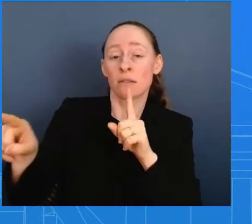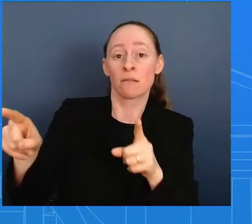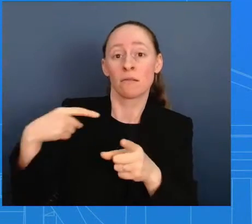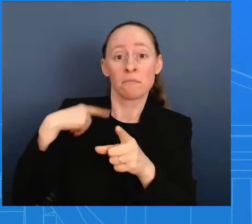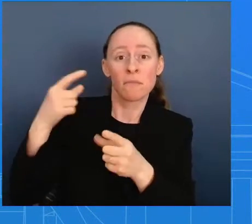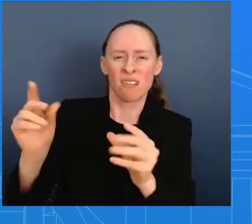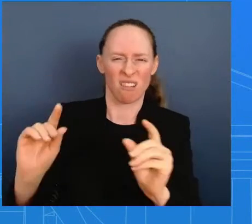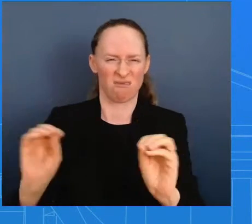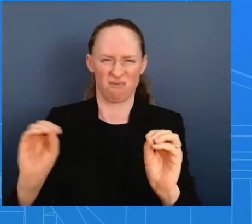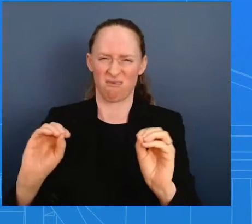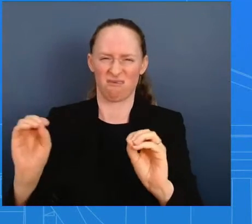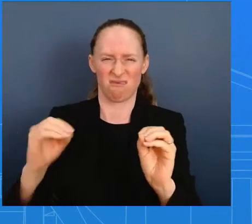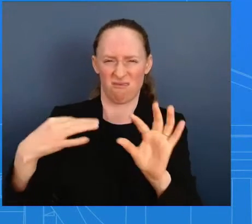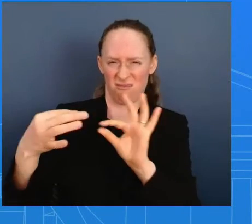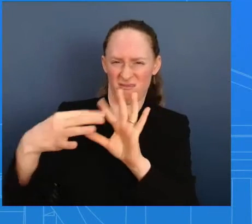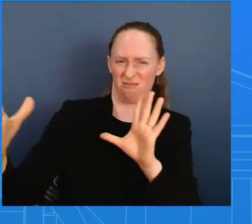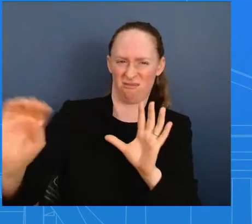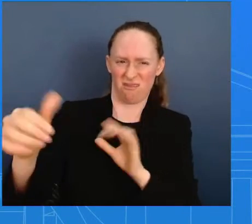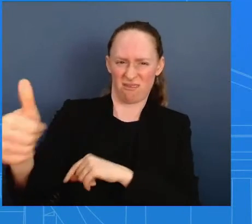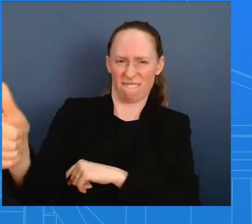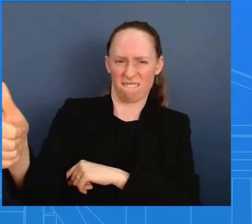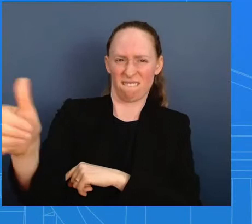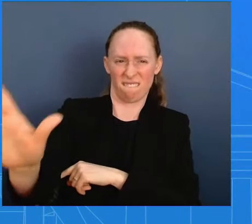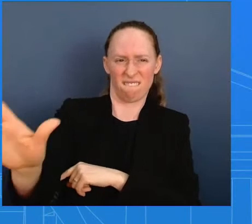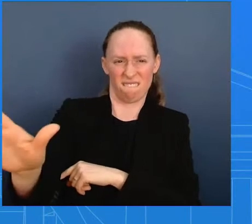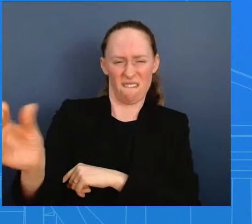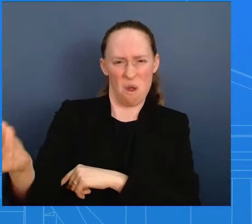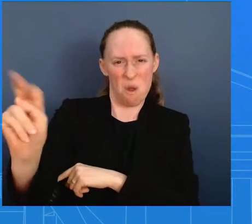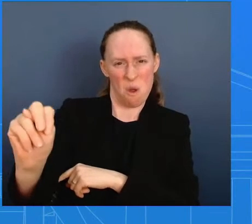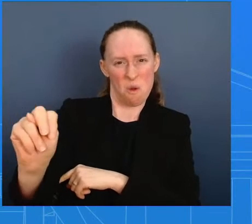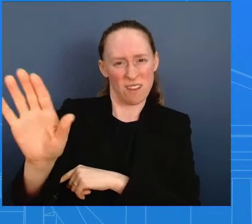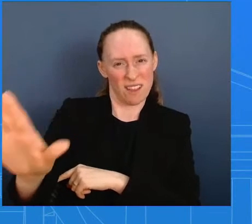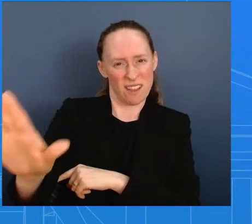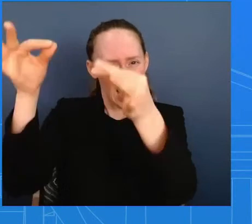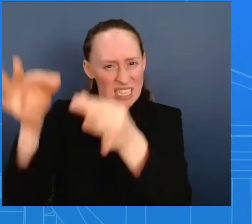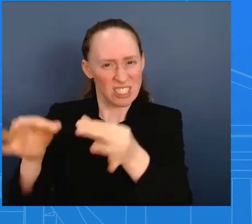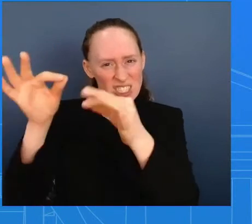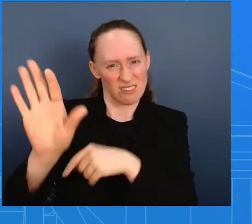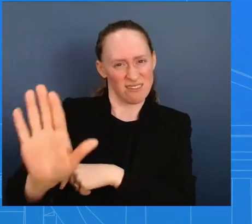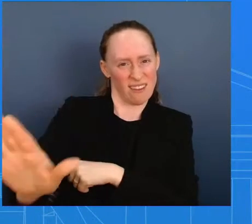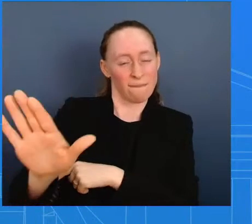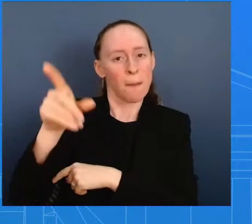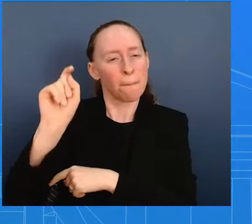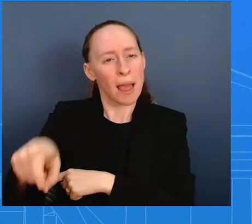Mr. Sullivan: -- he's ultimately having to deliver for them the long-term security and a clear answer to the question: